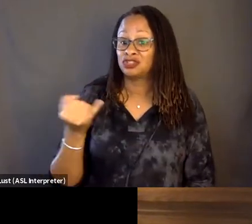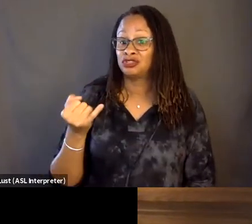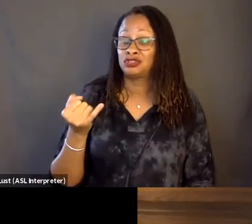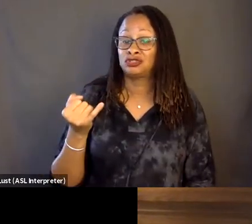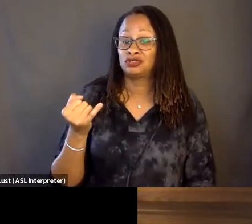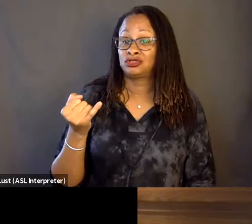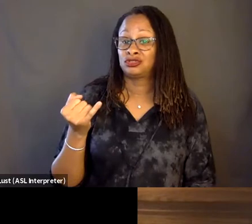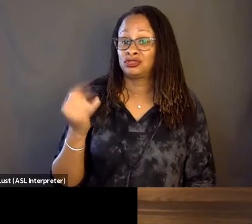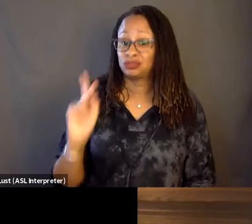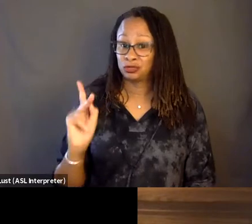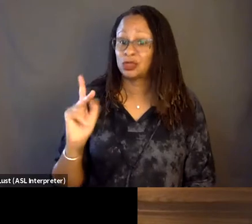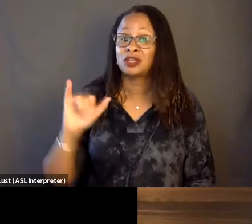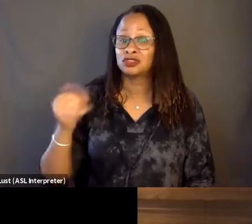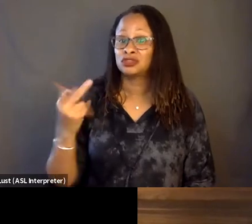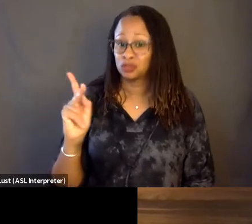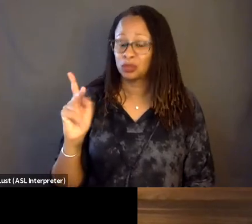because in Turkish law, he had to prove